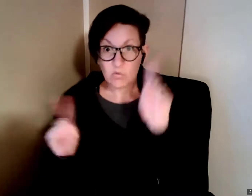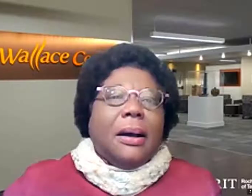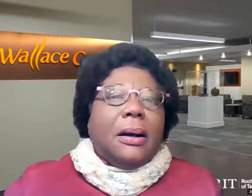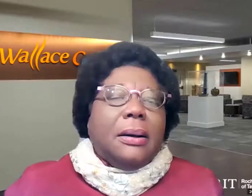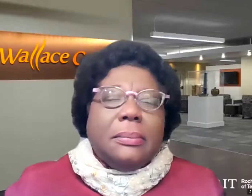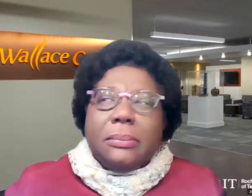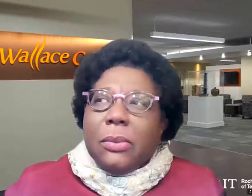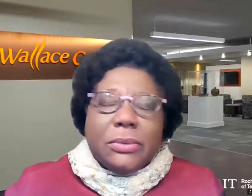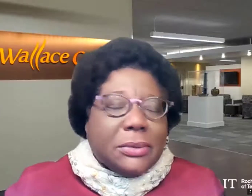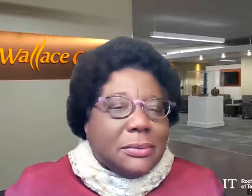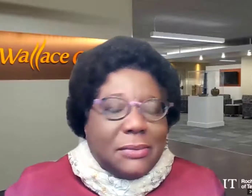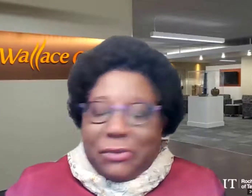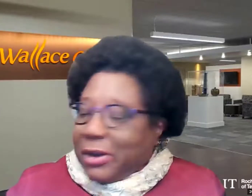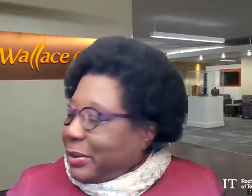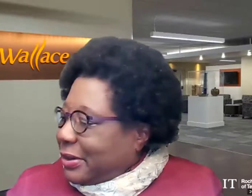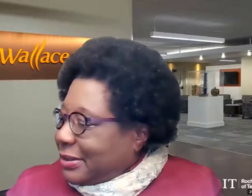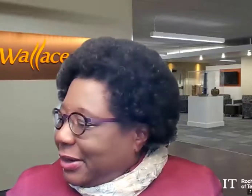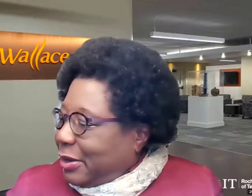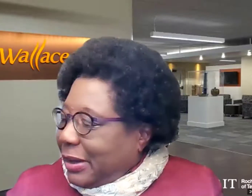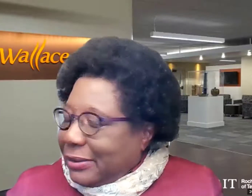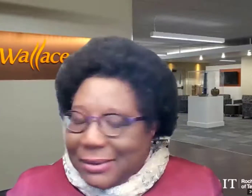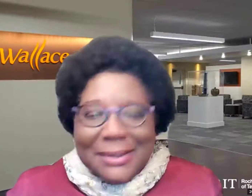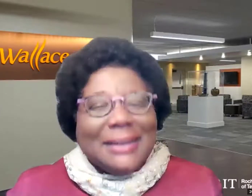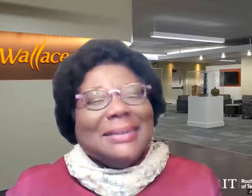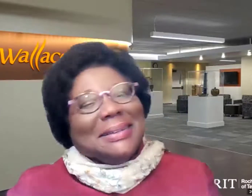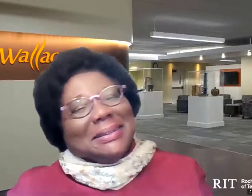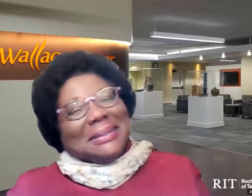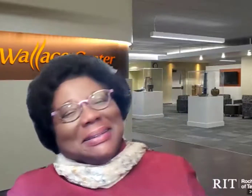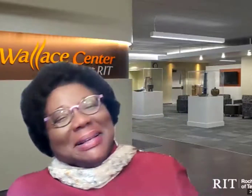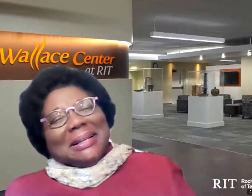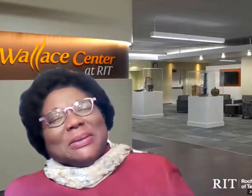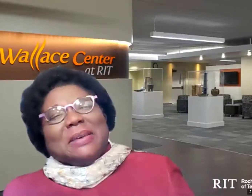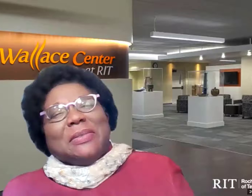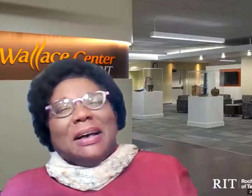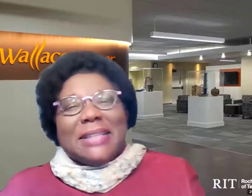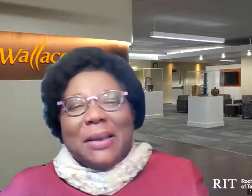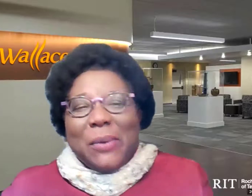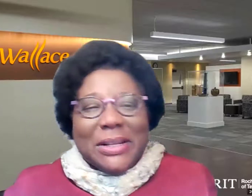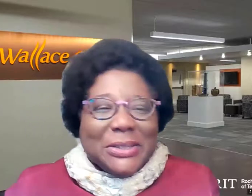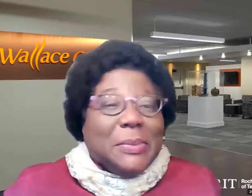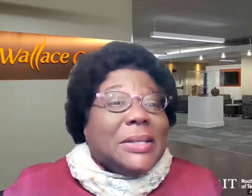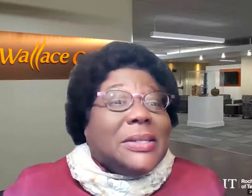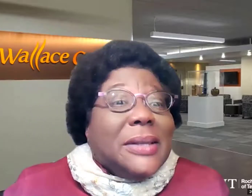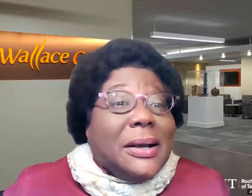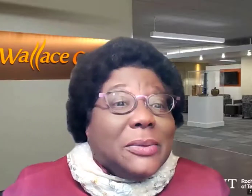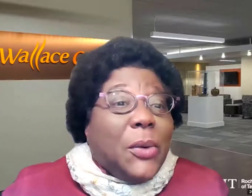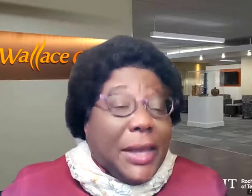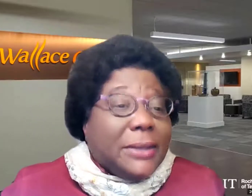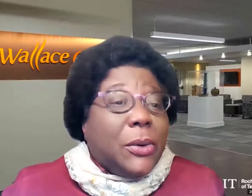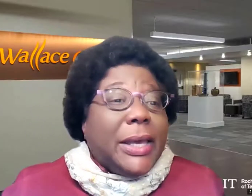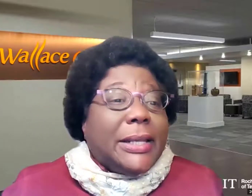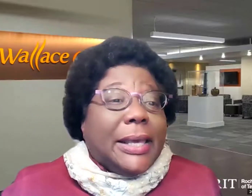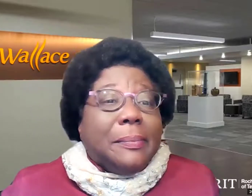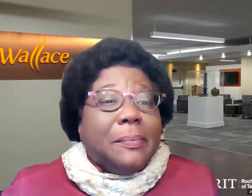Adwoa Boateng: Um, I was going to tell you about Adwoa Boateng: Something else I wanted to mention, go ahead, go ahead. Kim.